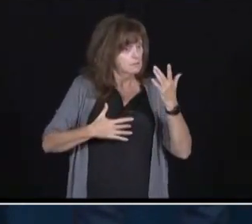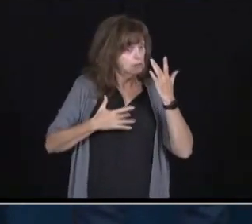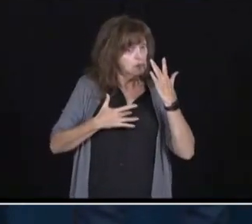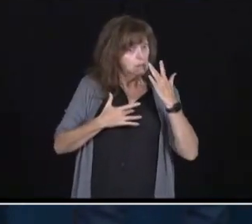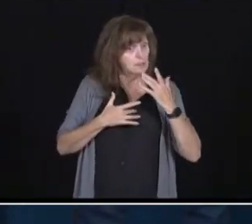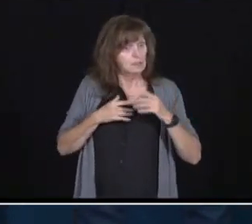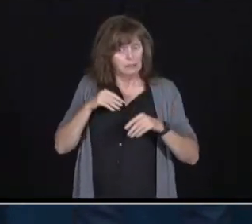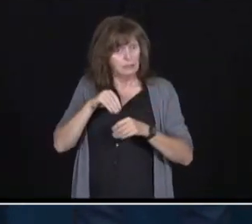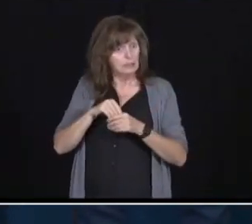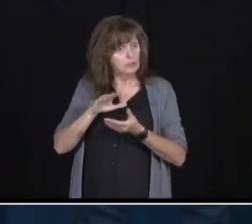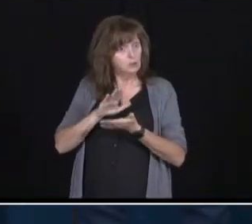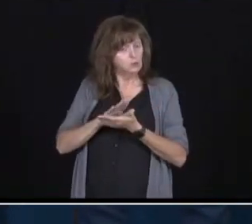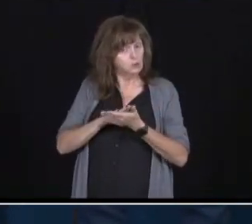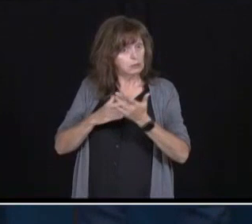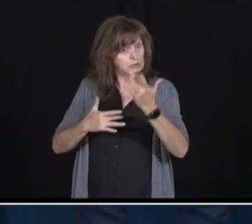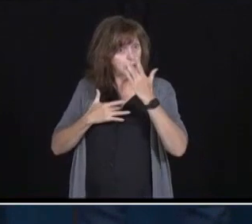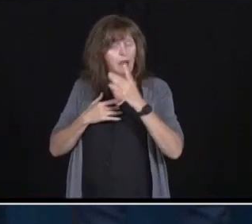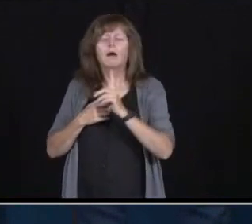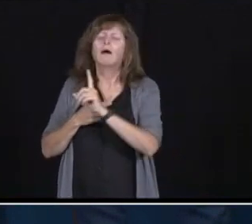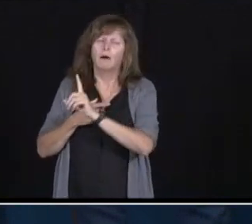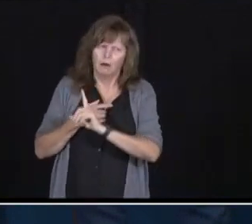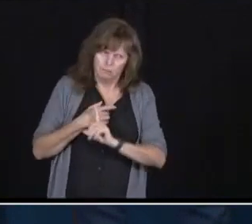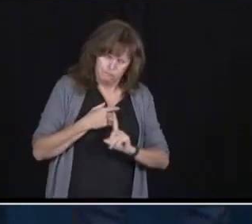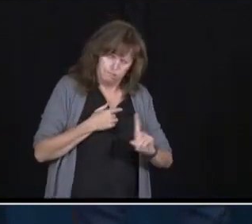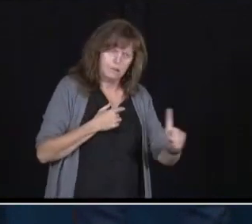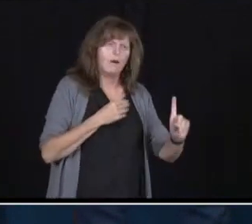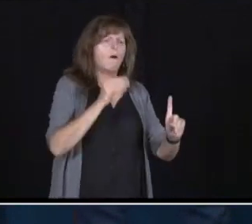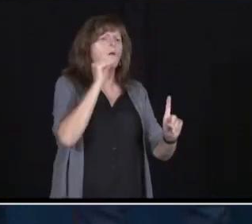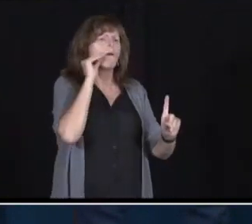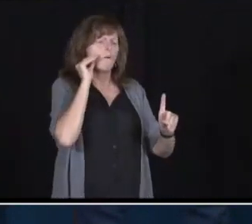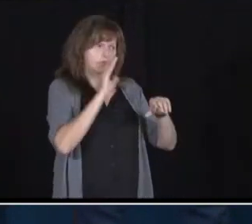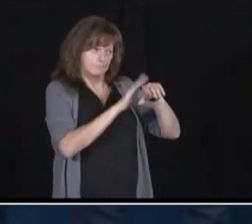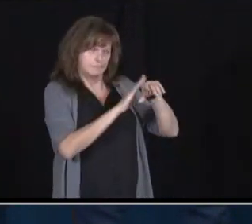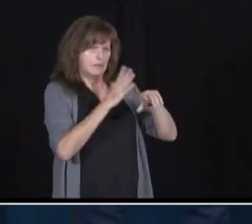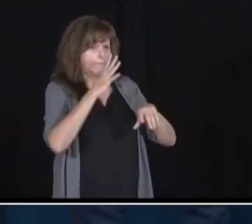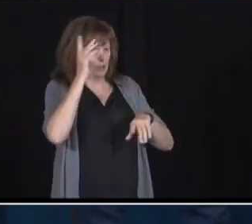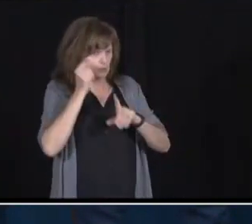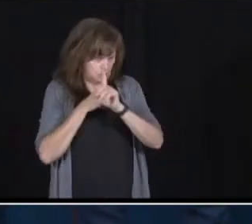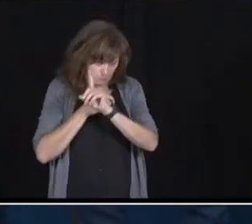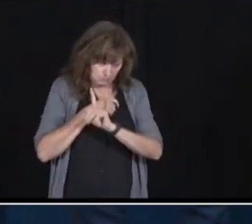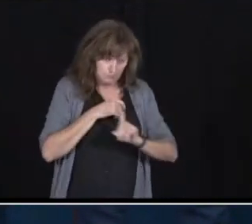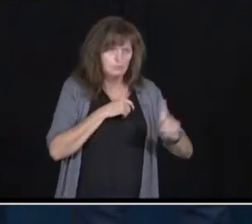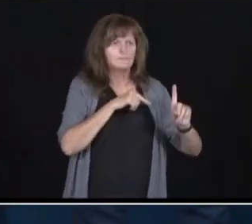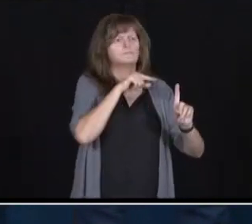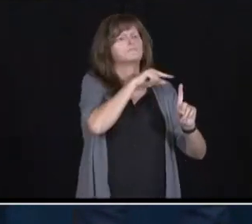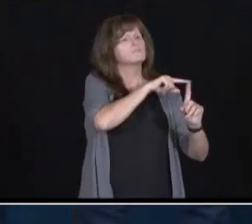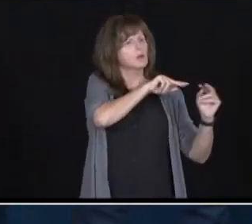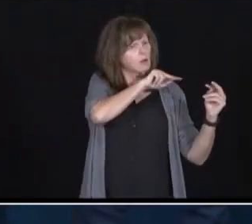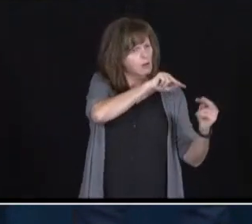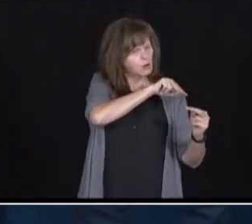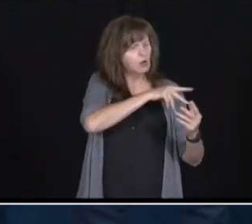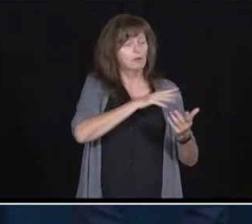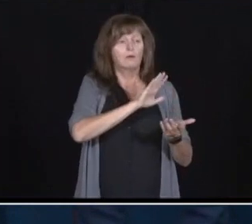Second, if it is ill, then we send them home. And with proper notification to the parent so they can then undertake an assessment